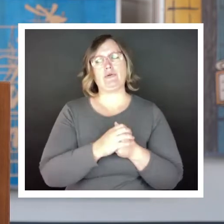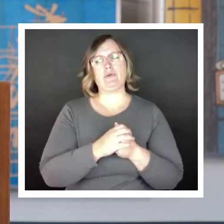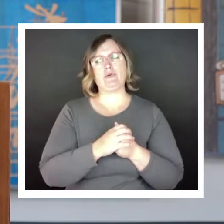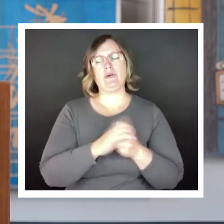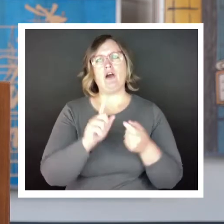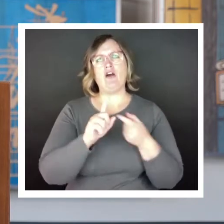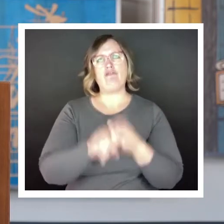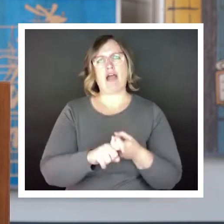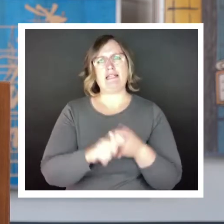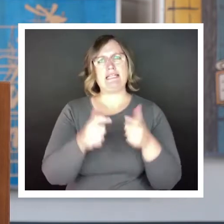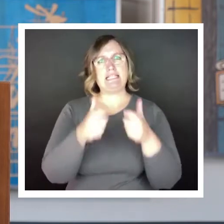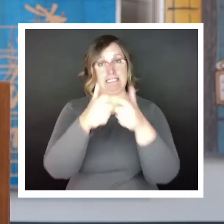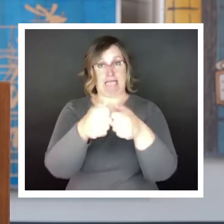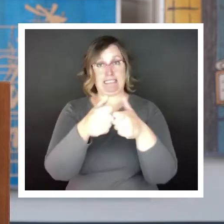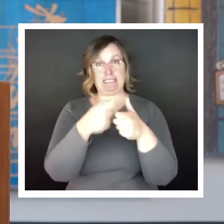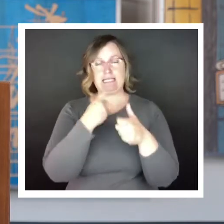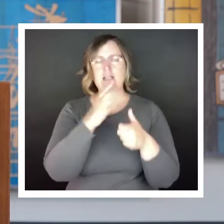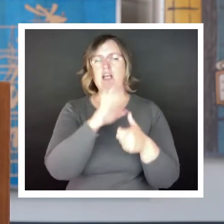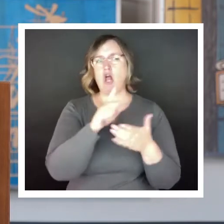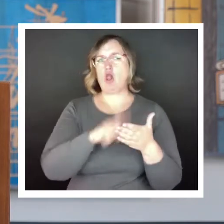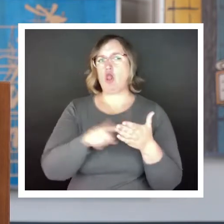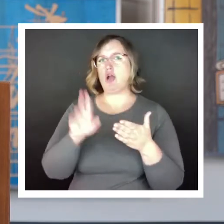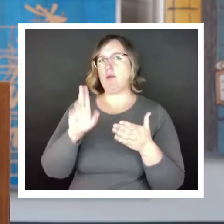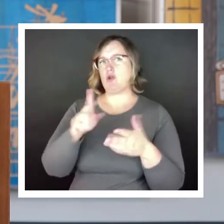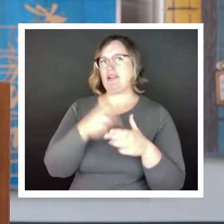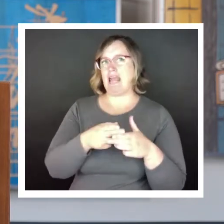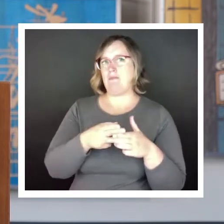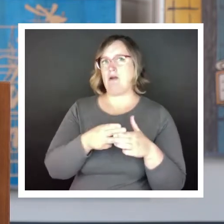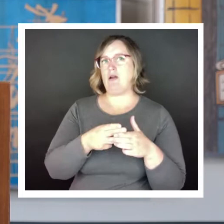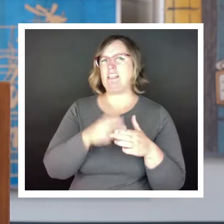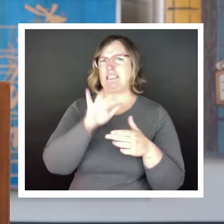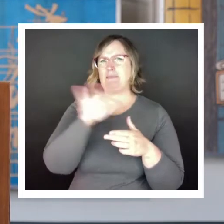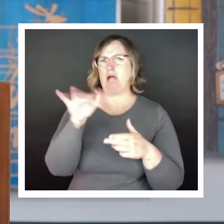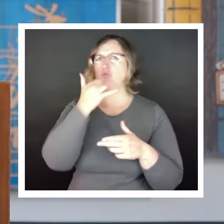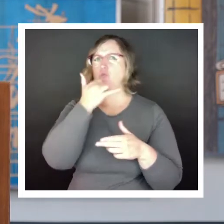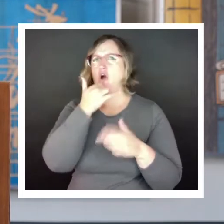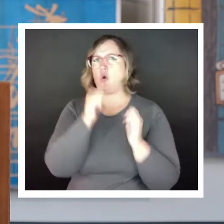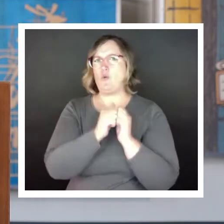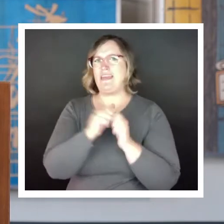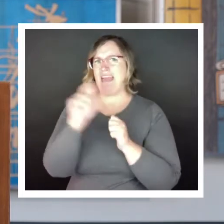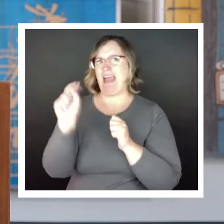and said, "Look up your name spelled wrong with an N, and the country, Nigeria."